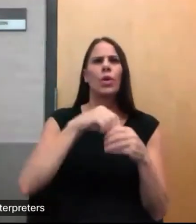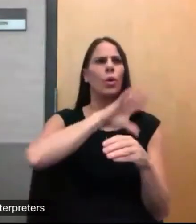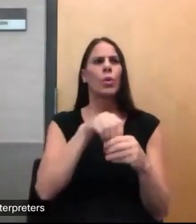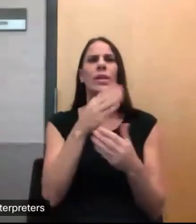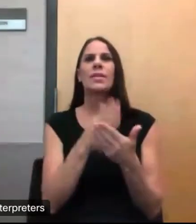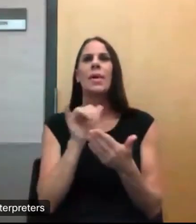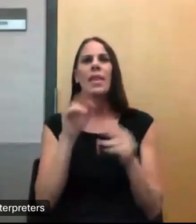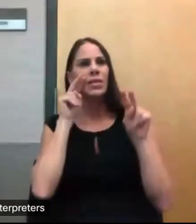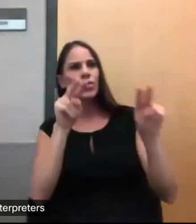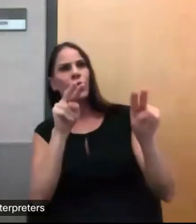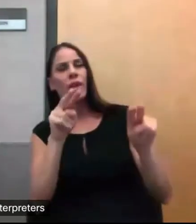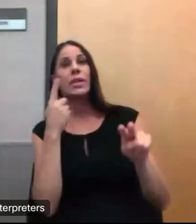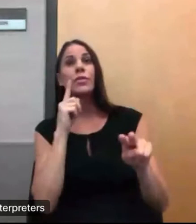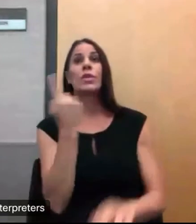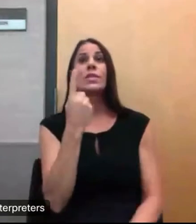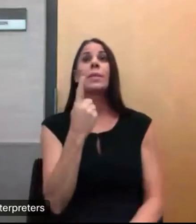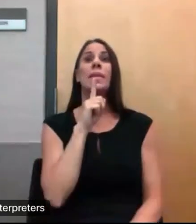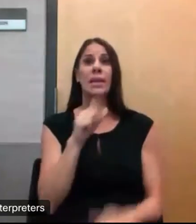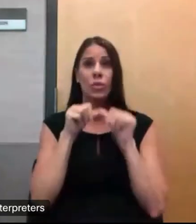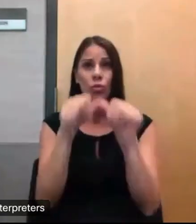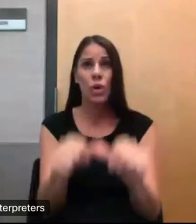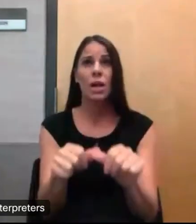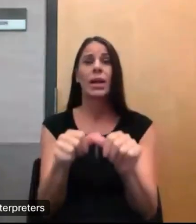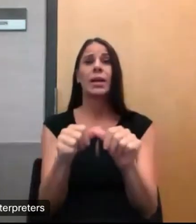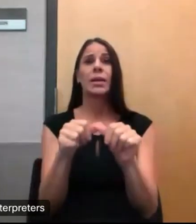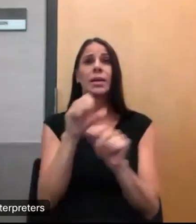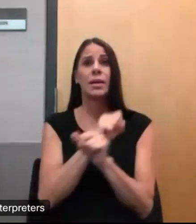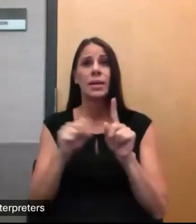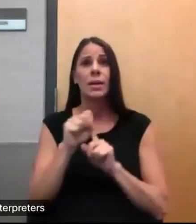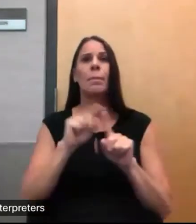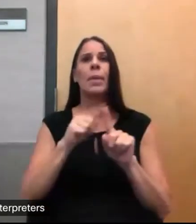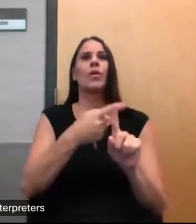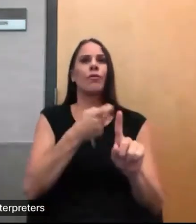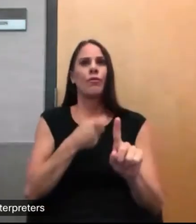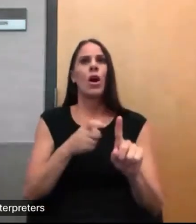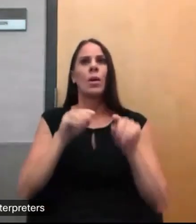something that is more of a chronic condition, but comes from an infectious disease and then